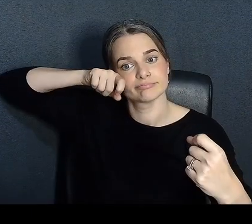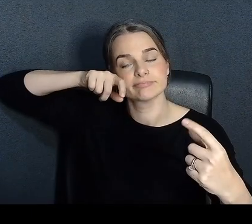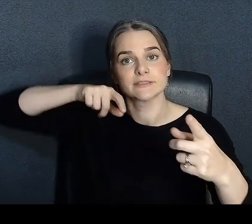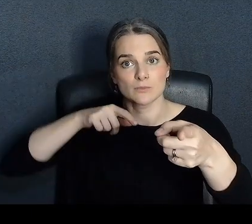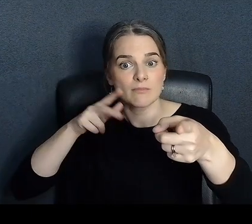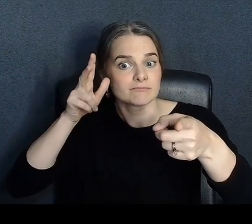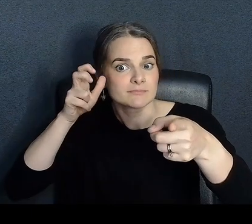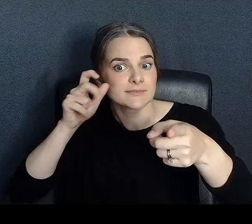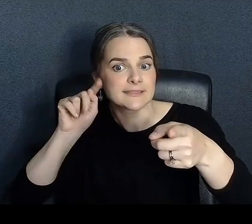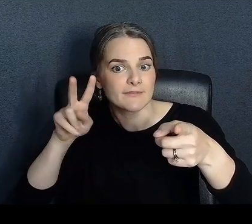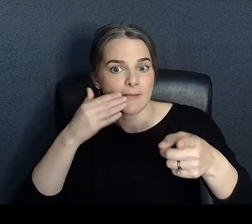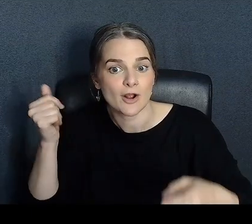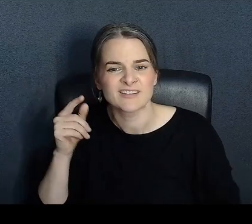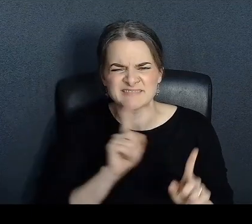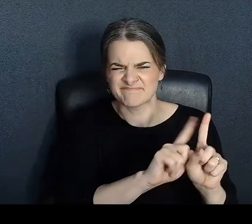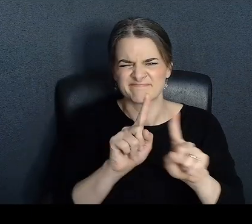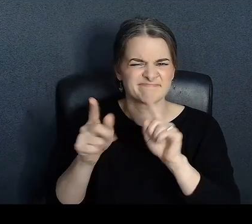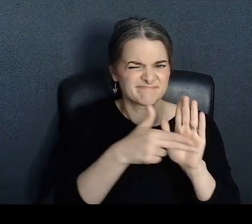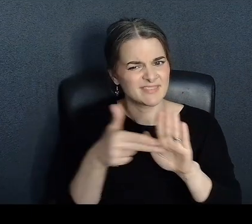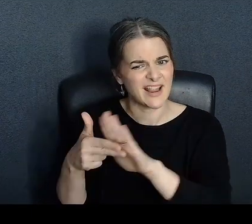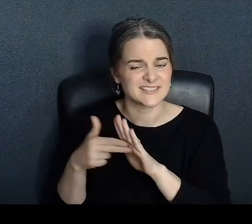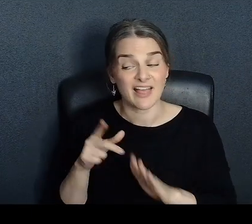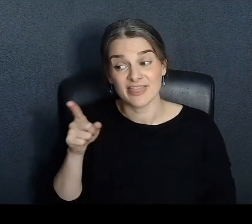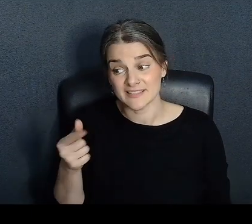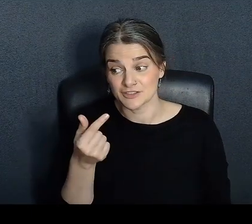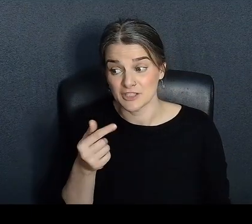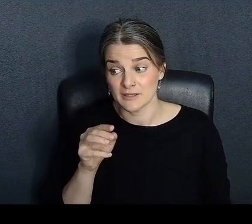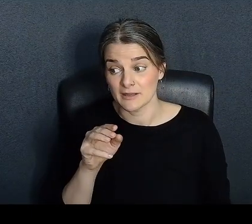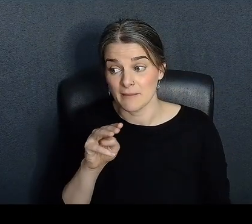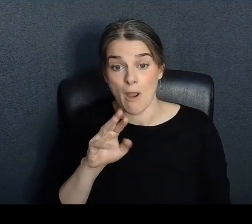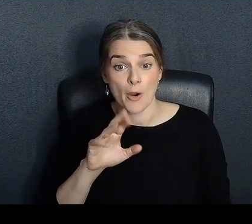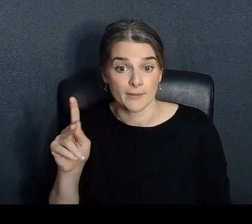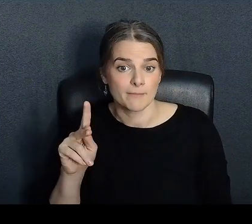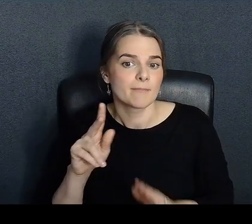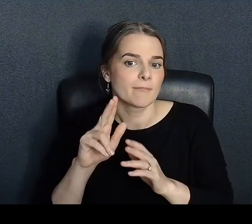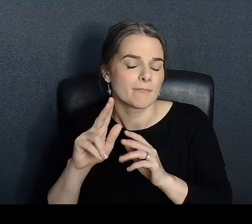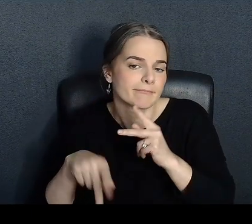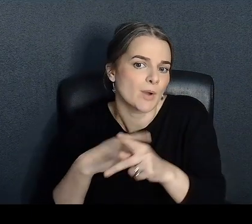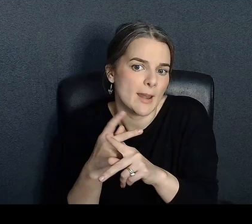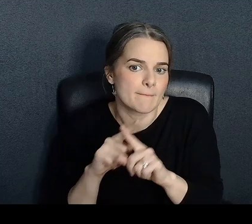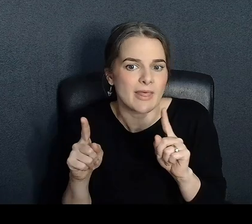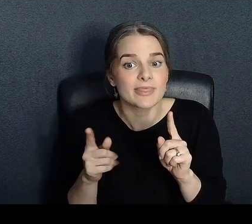And they even used to make hearing aids stethoscope style as well.